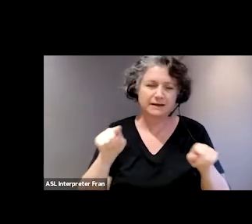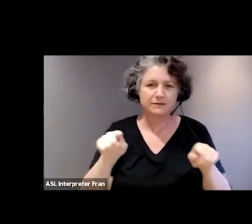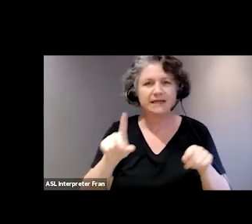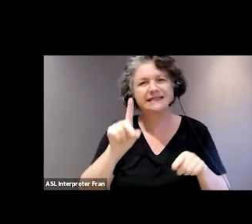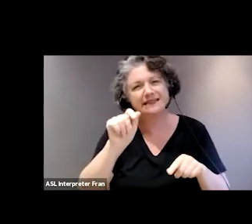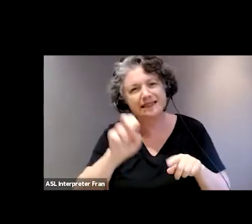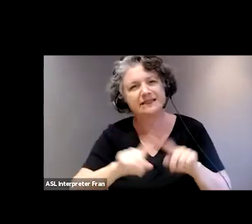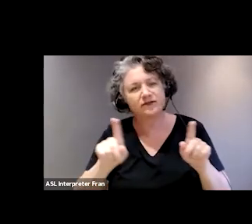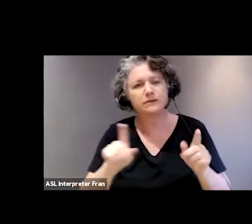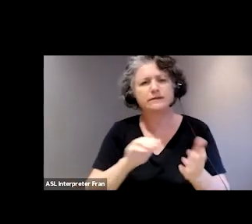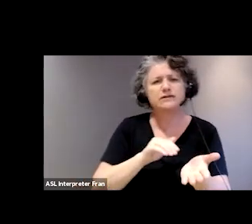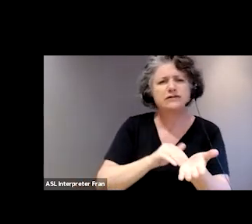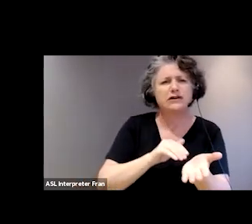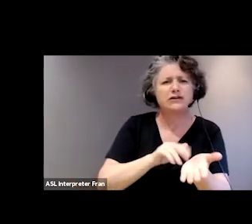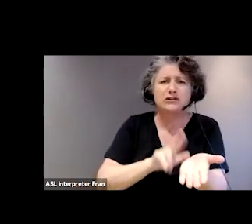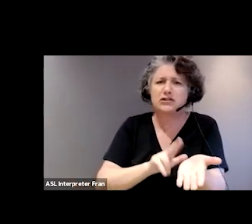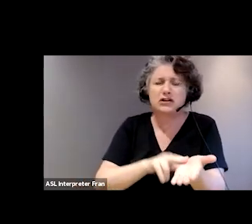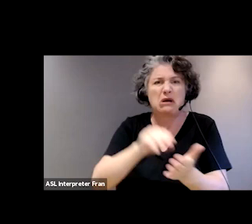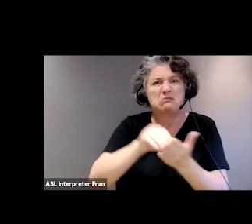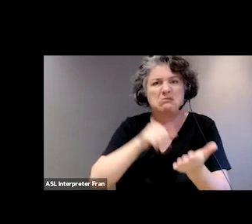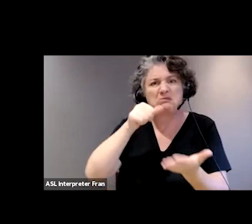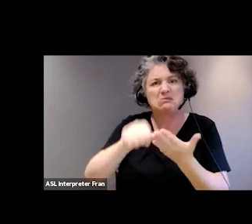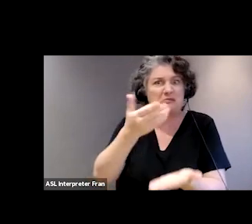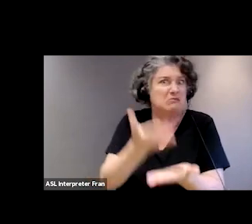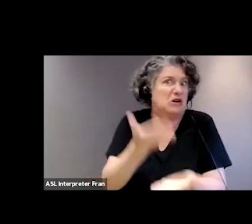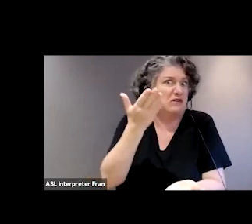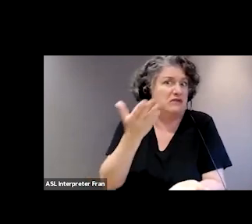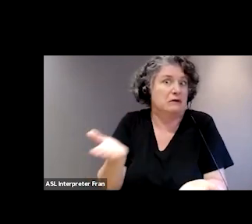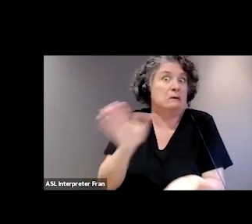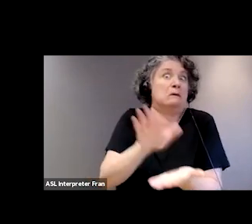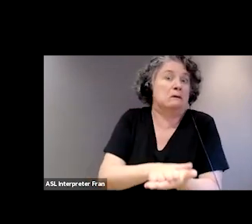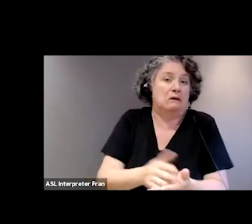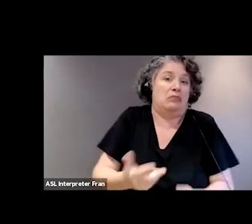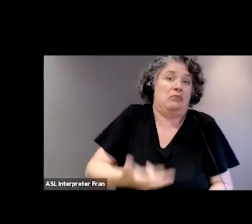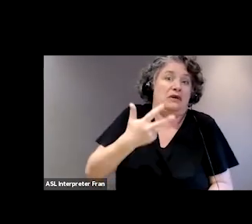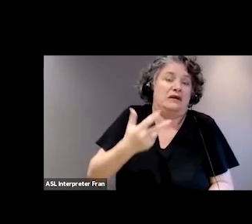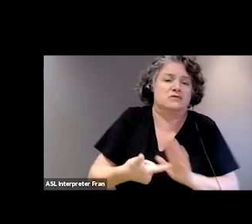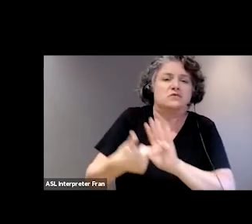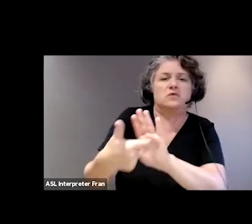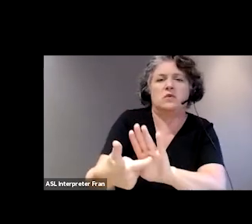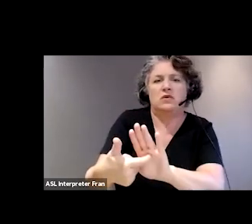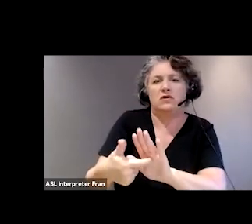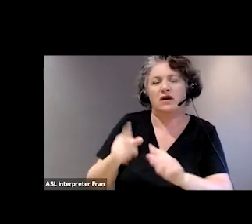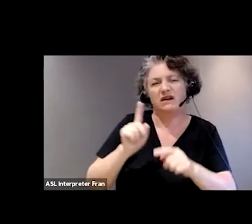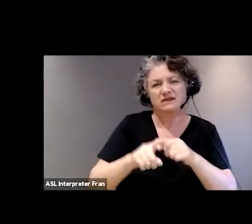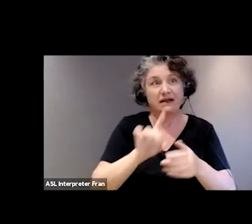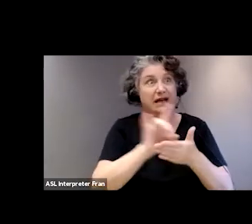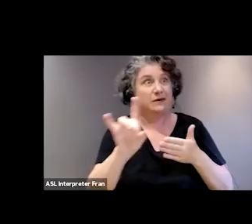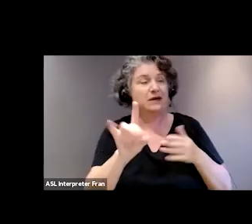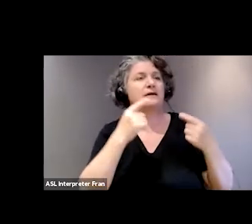sort of